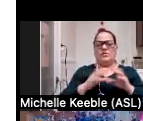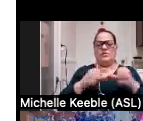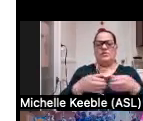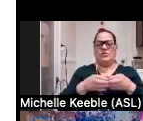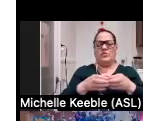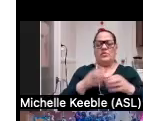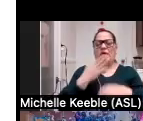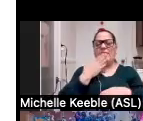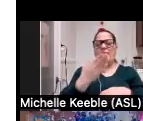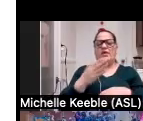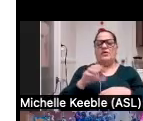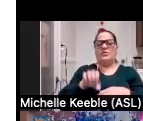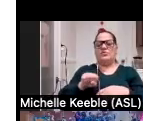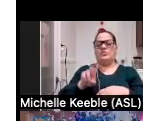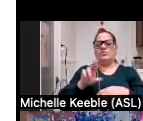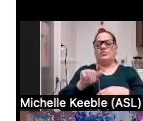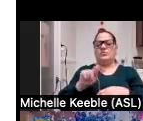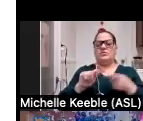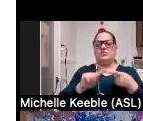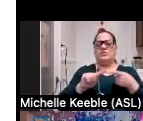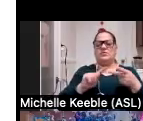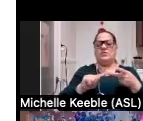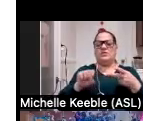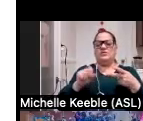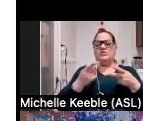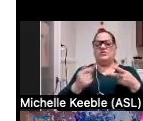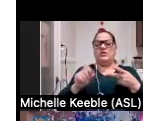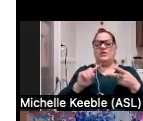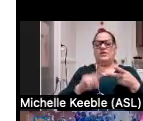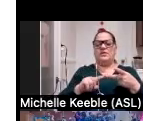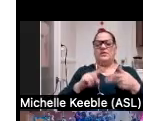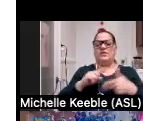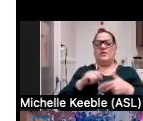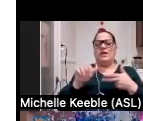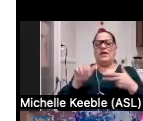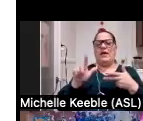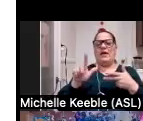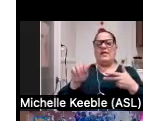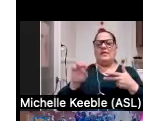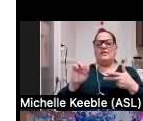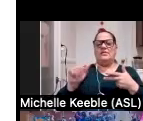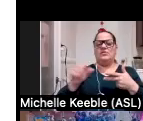Sharon, and Alice. Um, I love those meetings that we have weekly on Wednesday. I'm learning a lot